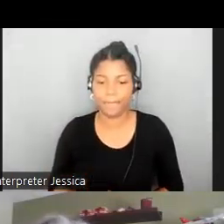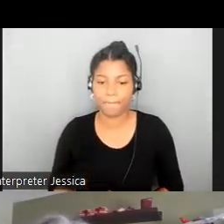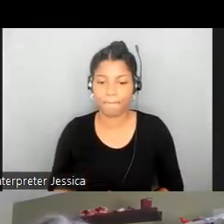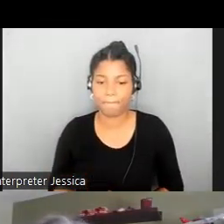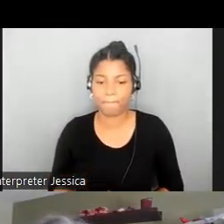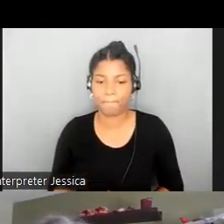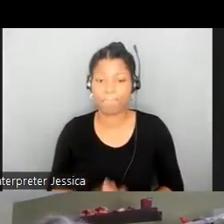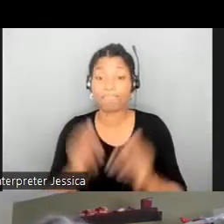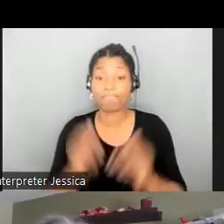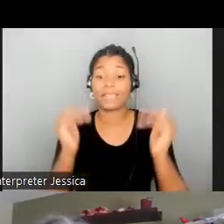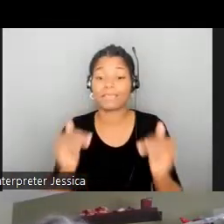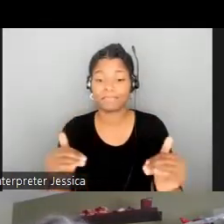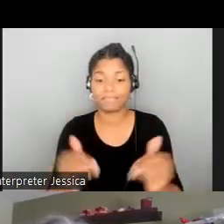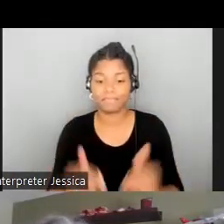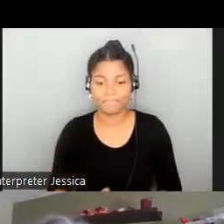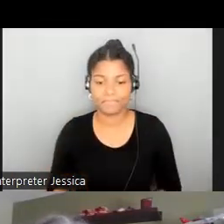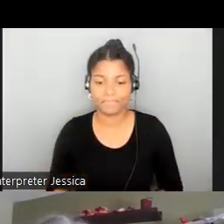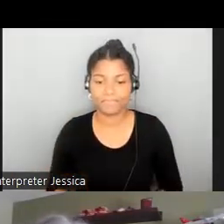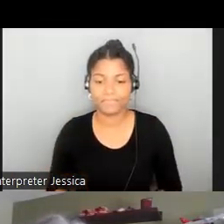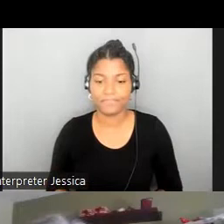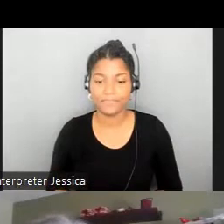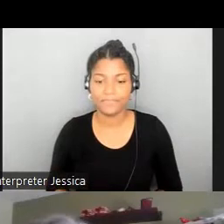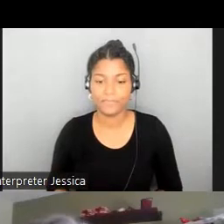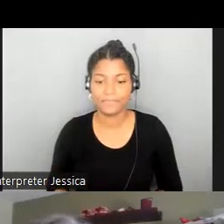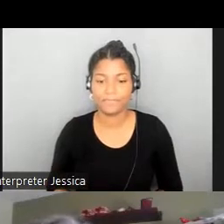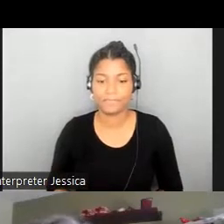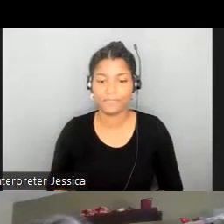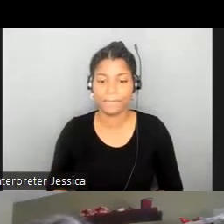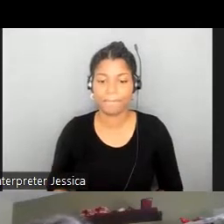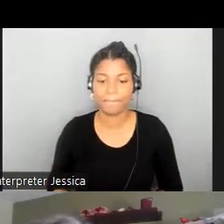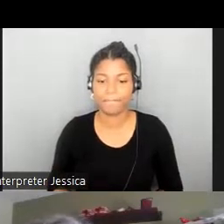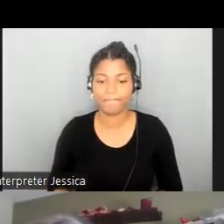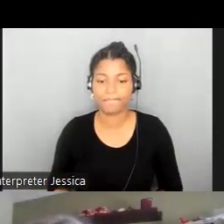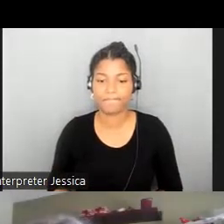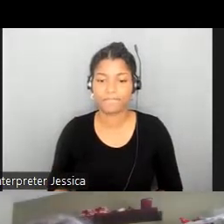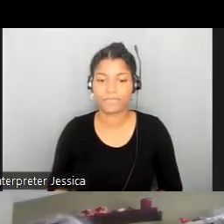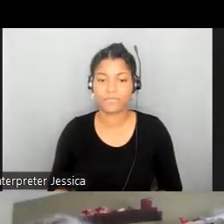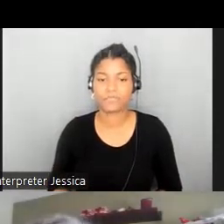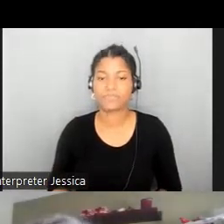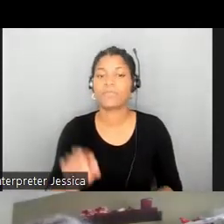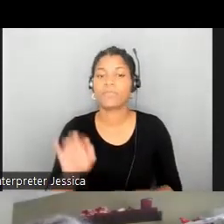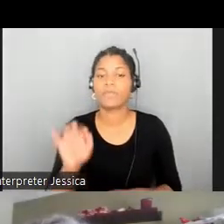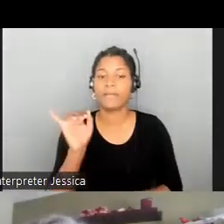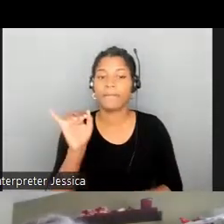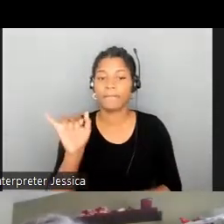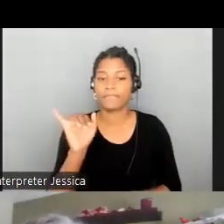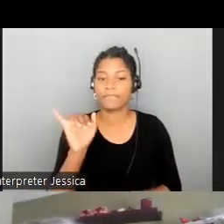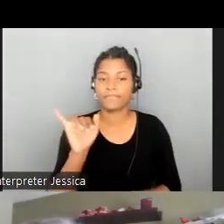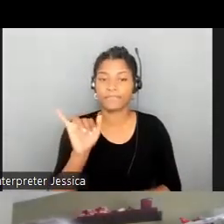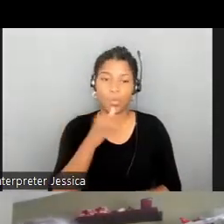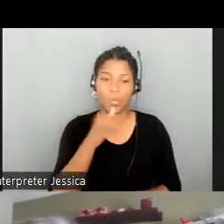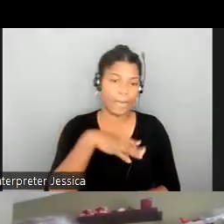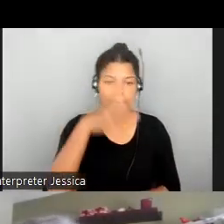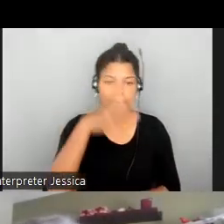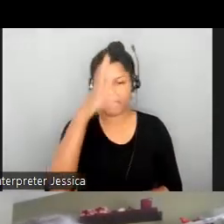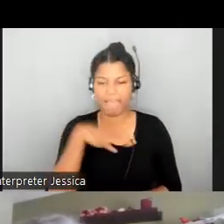And again, the gender pretty much stays the same as almost all our demographics.